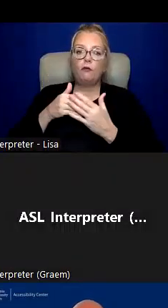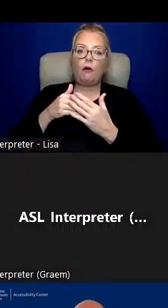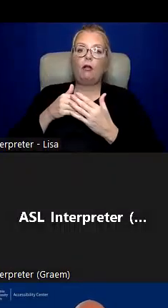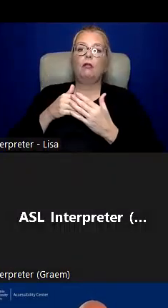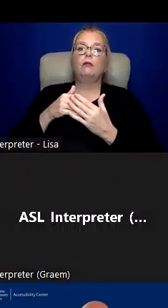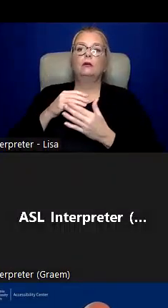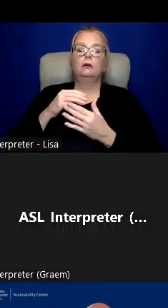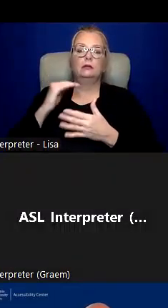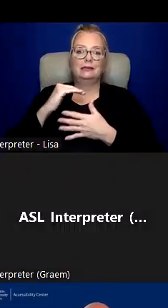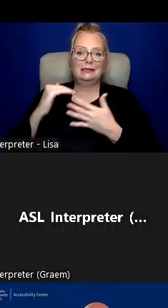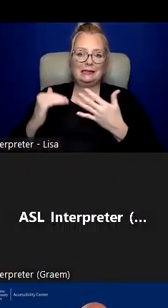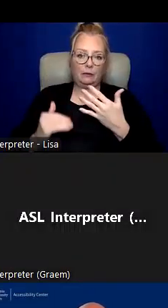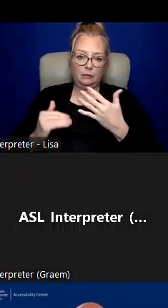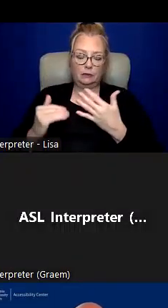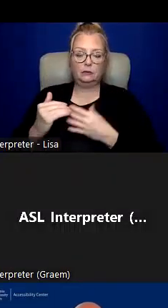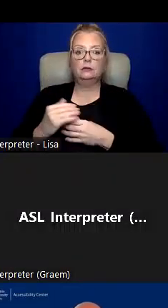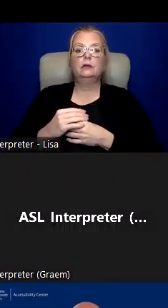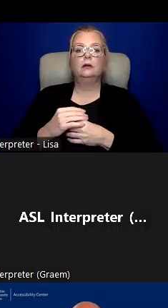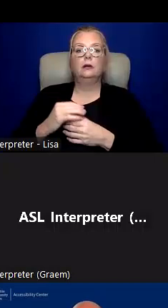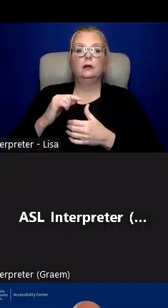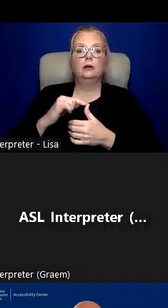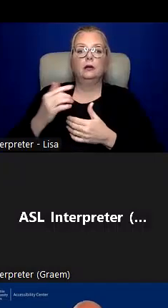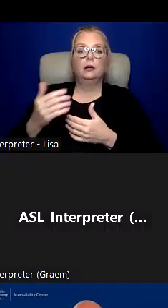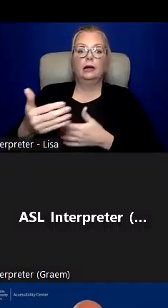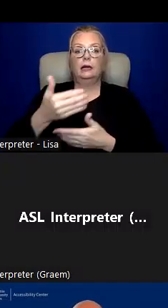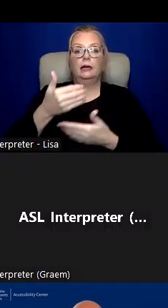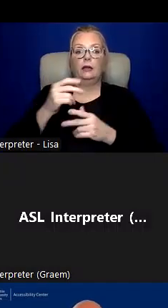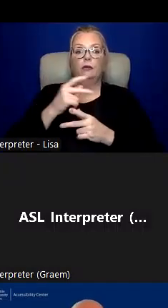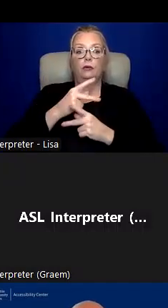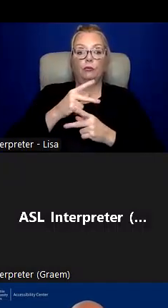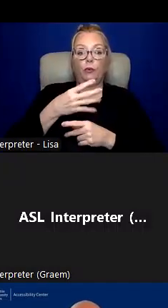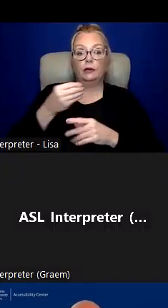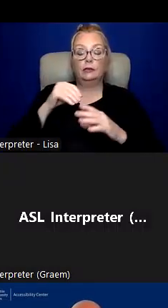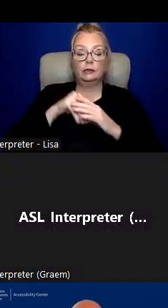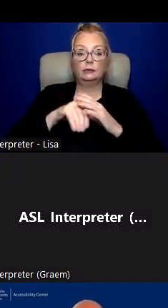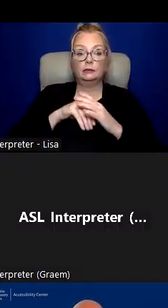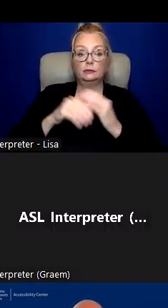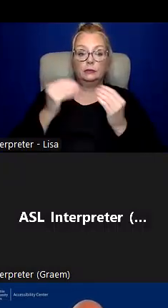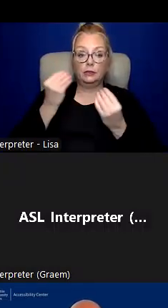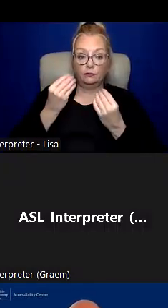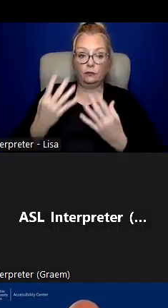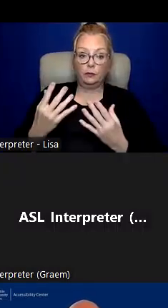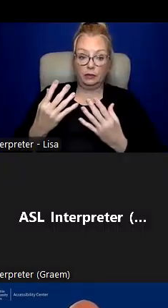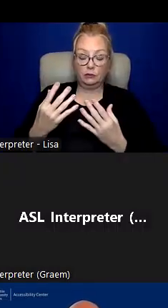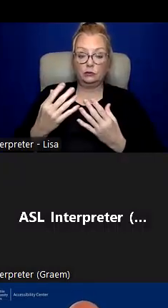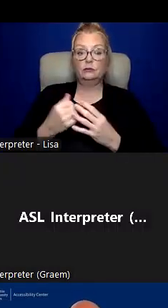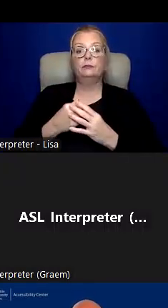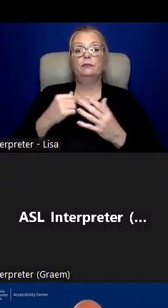The first being gathering product and accessibility information about something that's under consideration for purchasing.